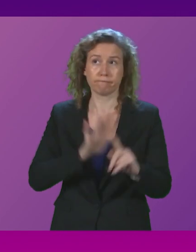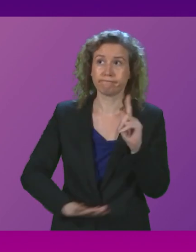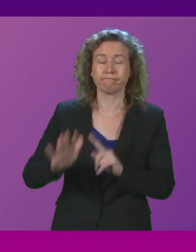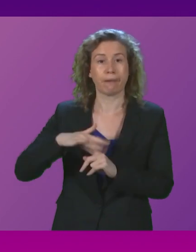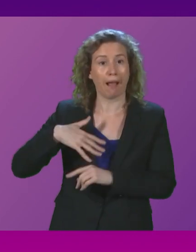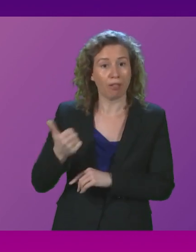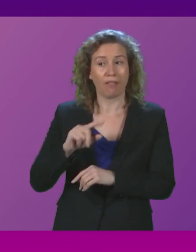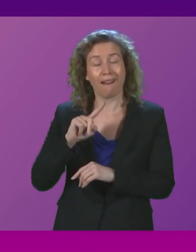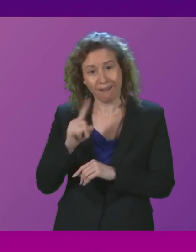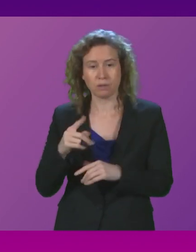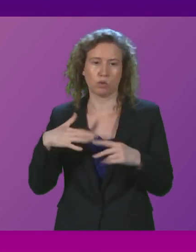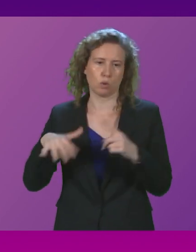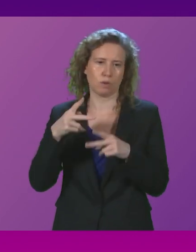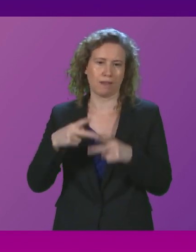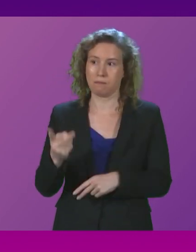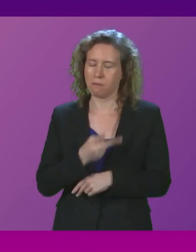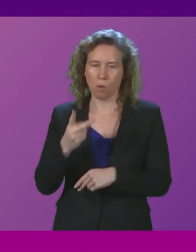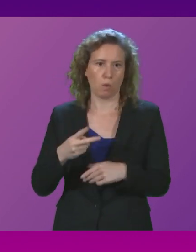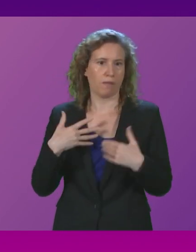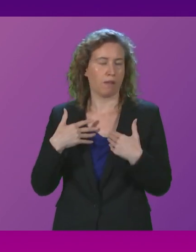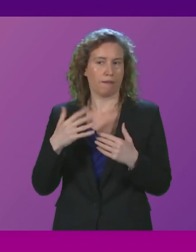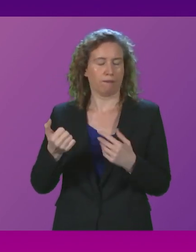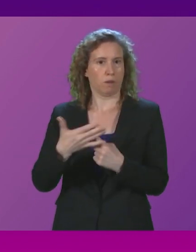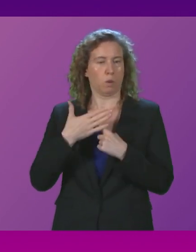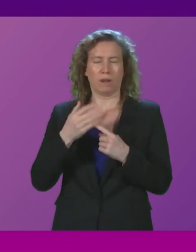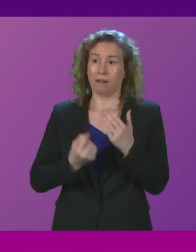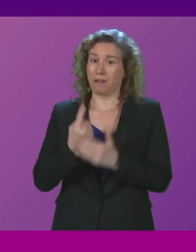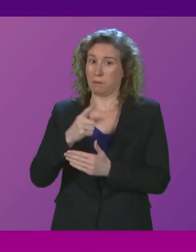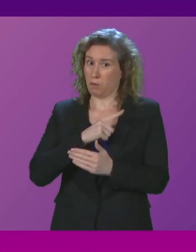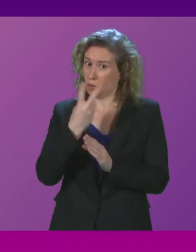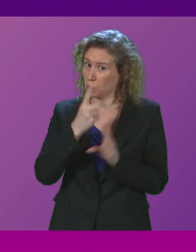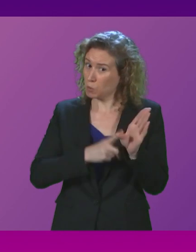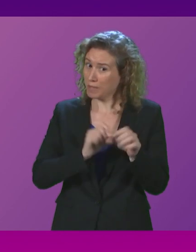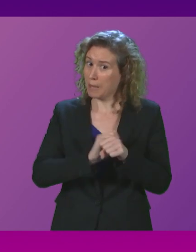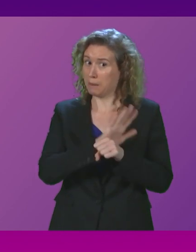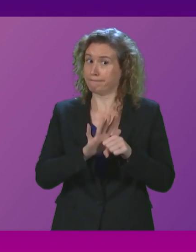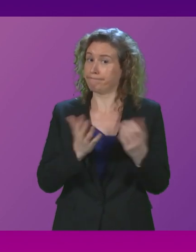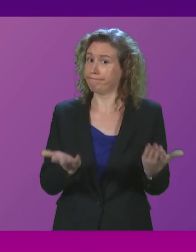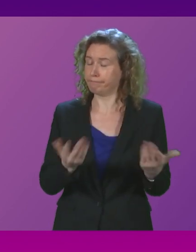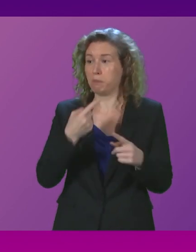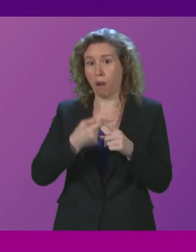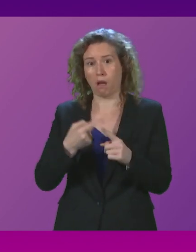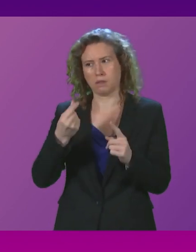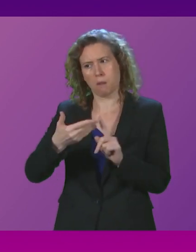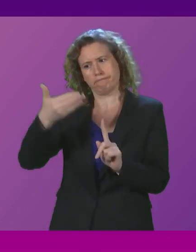and social care arising from the two-year pandemic and from some pre-existing factors,